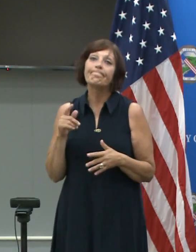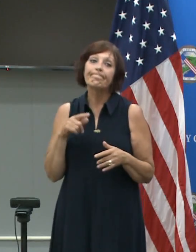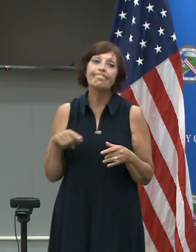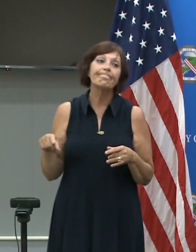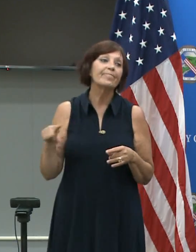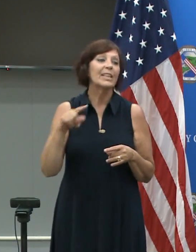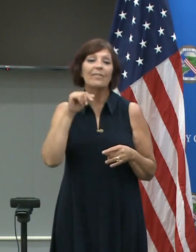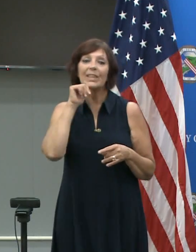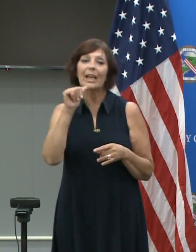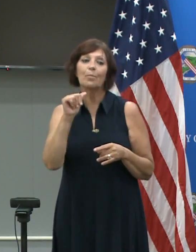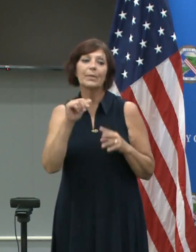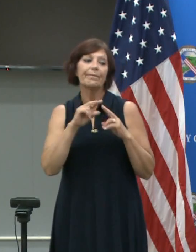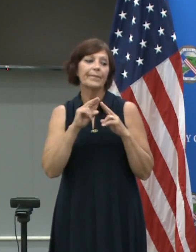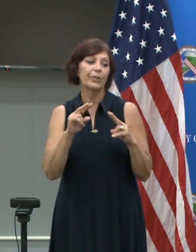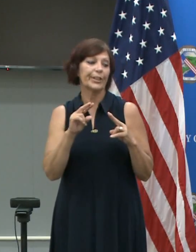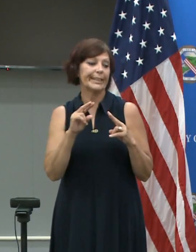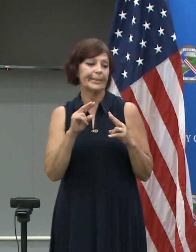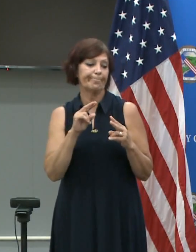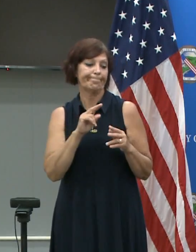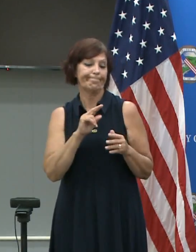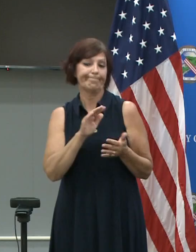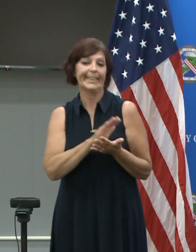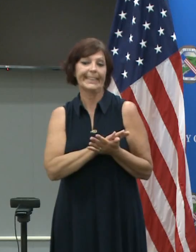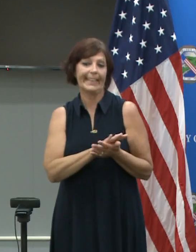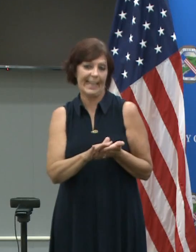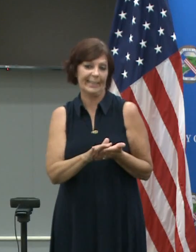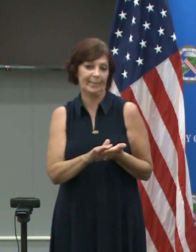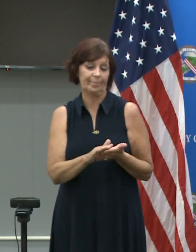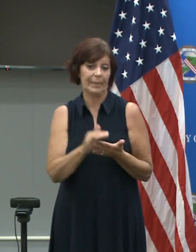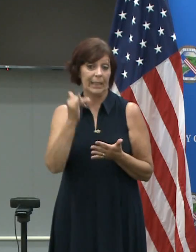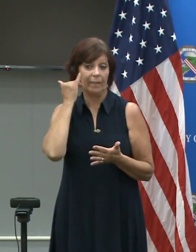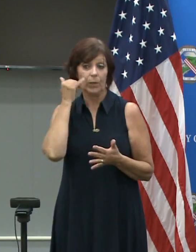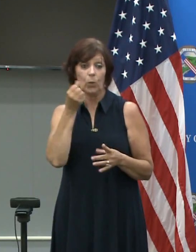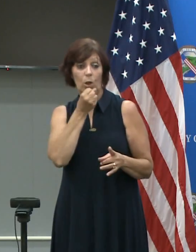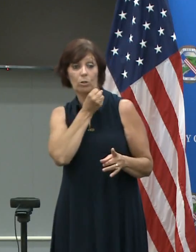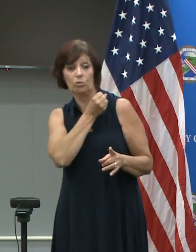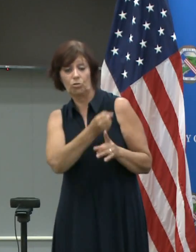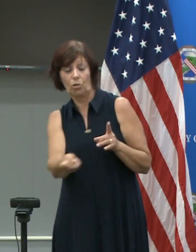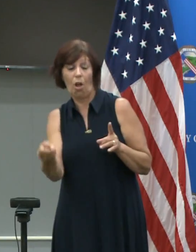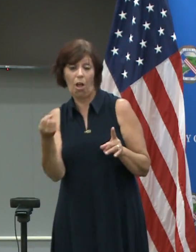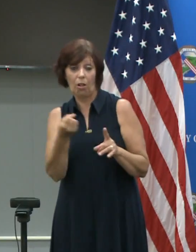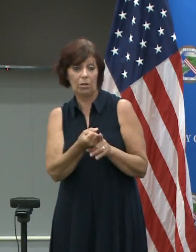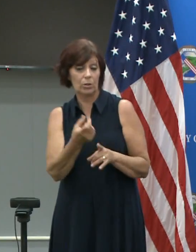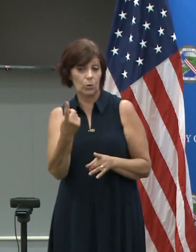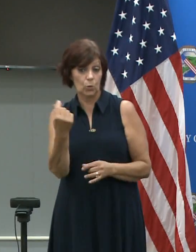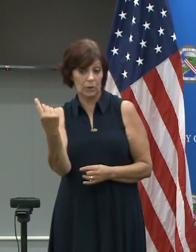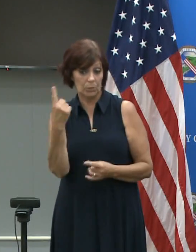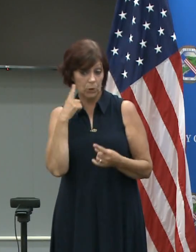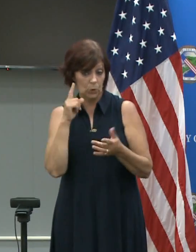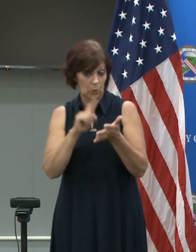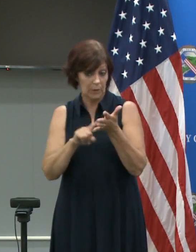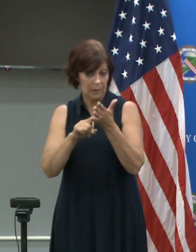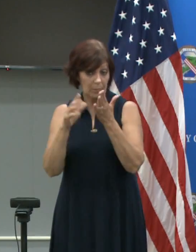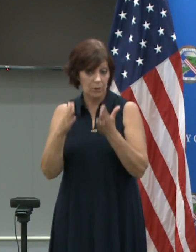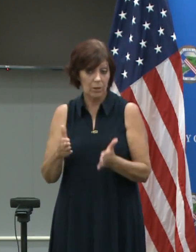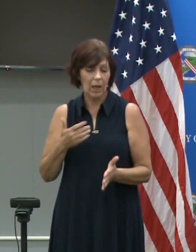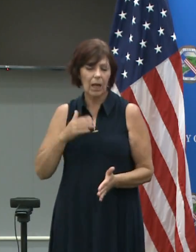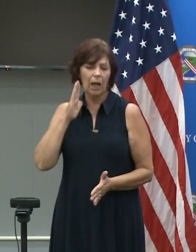NOT TREATED THEM WELL. AND I'M TELLING NOT TREATED THEM WELL. AND I'M TELLING YOU NOT TREATED THEM WELL. AND I'M TELLING YOU IF NOT TREATED THEM WELL. AND I'M TELLING YOU IF YOU NOT TREATED THEM WELL. AND I'M TELLING YOU IF YOU ASSAULT NOT TREATED THEM WELL. AND I'M TELLING YOU IF YOU ASSAULT OR WELL. AND I'M TELLING YOU IF YOU ASSAULT OR WELL. AND I'M TELLING YOU IF YOU ASSAULT OR DO WELL. AND I'M TELLING YOU IF YOU ASSAULT OR DO SOMETHING WELL. AND I'M TELLING YOU IF YOU ASSAULT OR DO SOMETHING TO WELL. AND I'M TELLING YOU IF YOU ASSAULT OR DO SOMETHING TO ONE YOU IF YOU ASSAULT OR DO SOMETHING TO ONE YOU IF YOU ASSAULT OR DO SOMETHING TO ONE OF YOU IF YOU ASSAULT OR DO SOMETHING TO ONE OF OUR YOU IF YOU ASSAULT OR DO SOMETHING TO ONE OF OUR HEALTH DO SOMETHING TO ONE OF OUR HEALTH DO SOMETHING TO ONE OF OUR HEALTH INSPECTORS DO SOMETHING TO ONE OF OUR HEALTH INSPECTORS I DO SOMETHING TO ONE OF OUR HEALTH INSPECTORS I WILL OF OUR HEALTH INSPECTORS I WILL OF OUR HEALTH INSPECTORS I WILL ENSURE OF OUR HEALTH INSPECTORS I WILL ENSURE THAT OF OUR HEALTH INSPECTORS I WILL ENSURE THAT YOUR OF OUR HEALTH INSPECTORS I WILL ENSURE THAT YOUR ARE INSPECTORS I WILL ENSURE THAT YOUR ARE INSPECTORS I WILL ENSURE THAT YOUR ARE PROSECUTED. INSPECTORS I WILL ENSURE THAT YOUR ARE PROSECUTED. BECAUSE ENSURE THAT YOUR ARE PROSECUTED. BECAUSE ENSURE THAT YOUR ARE PROSECUTED. BECAUSE WE'VE ENSURE THAT YOUR ARE PROSECUTED. BECAUSE WE'VE HAD ENSURE THAT YOUR ARE PROSECUTED. BECAUSE WE'VE HAD SOME